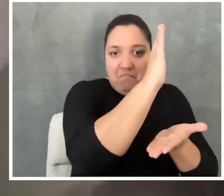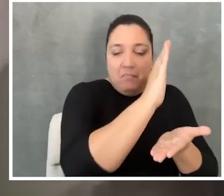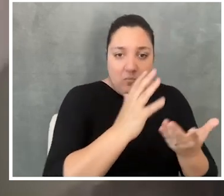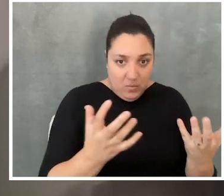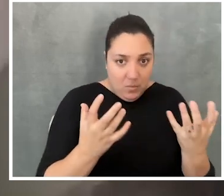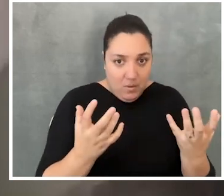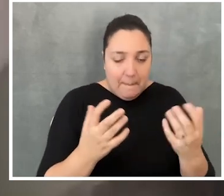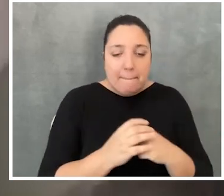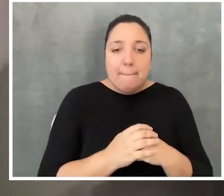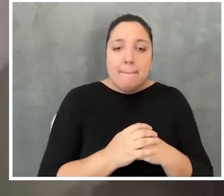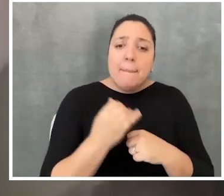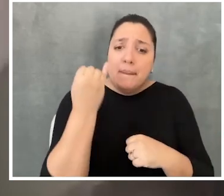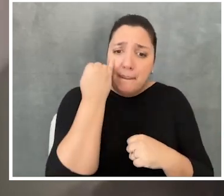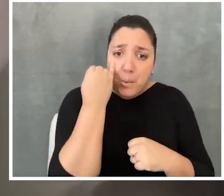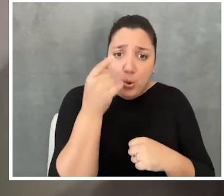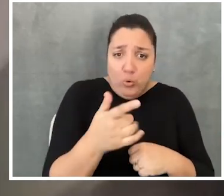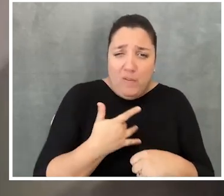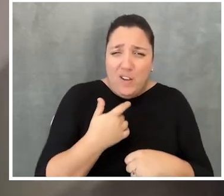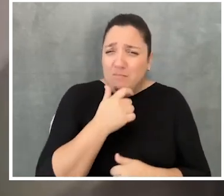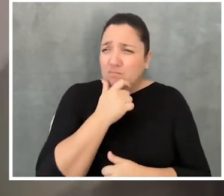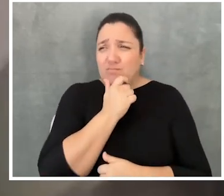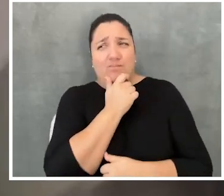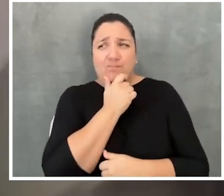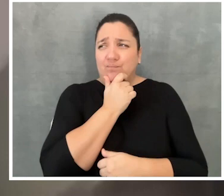your country is in violation of,